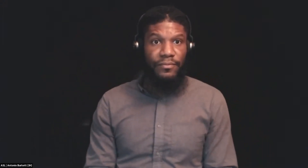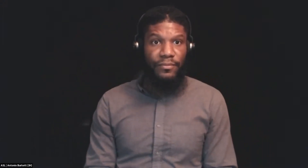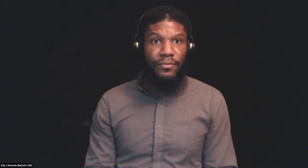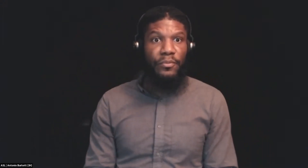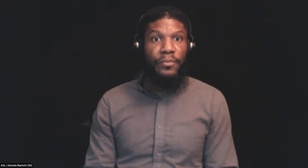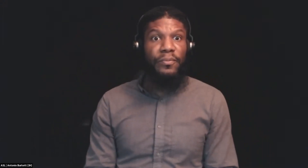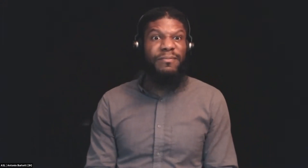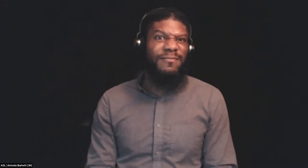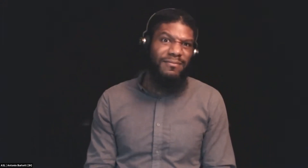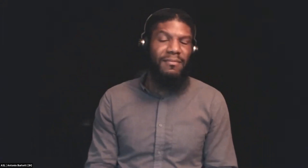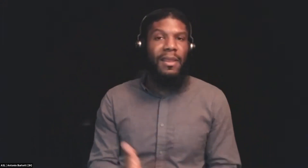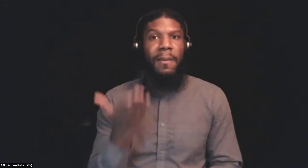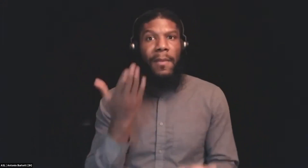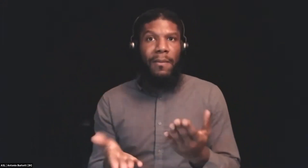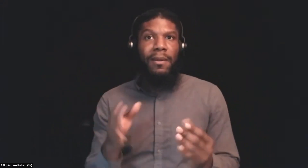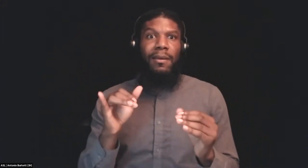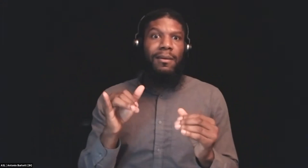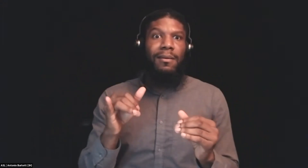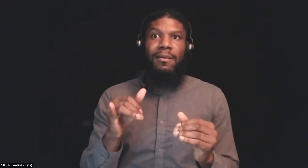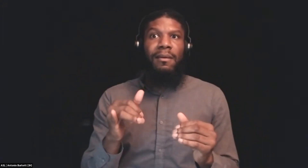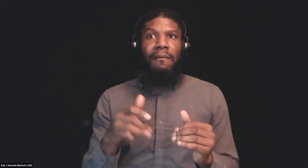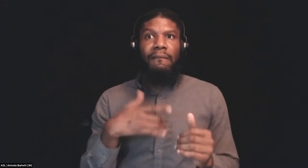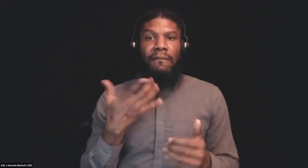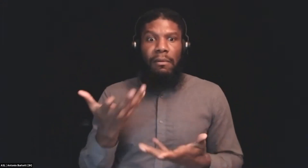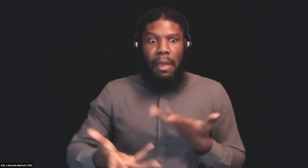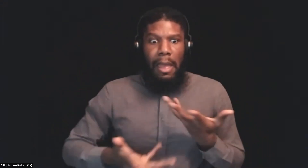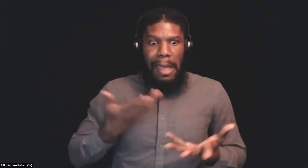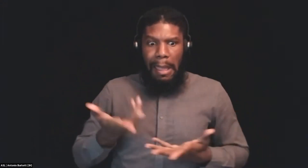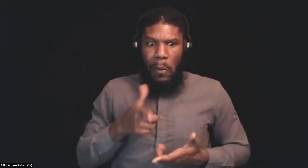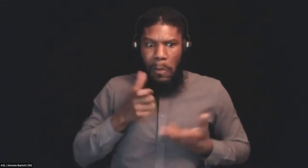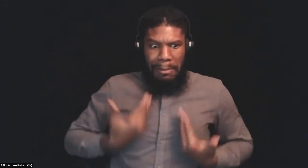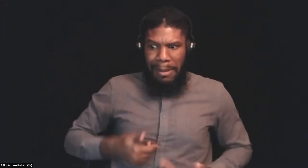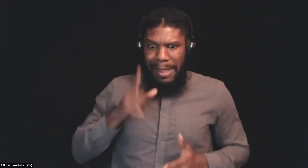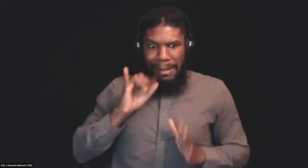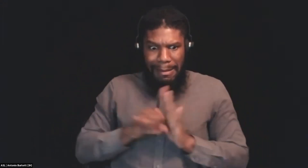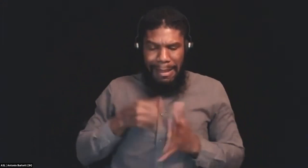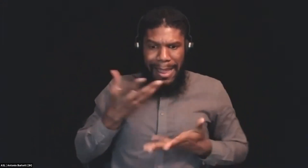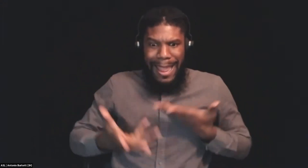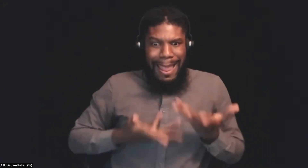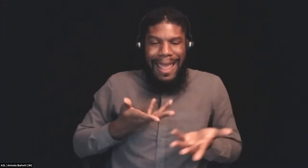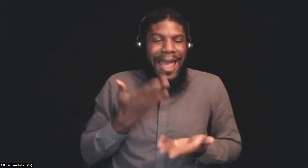And maybe that's opening up some kind of crisis of identity or something, I'm not sure, but.